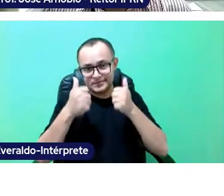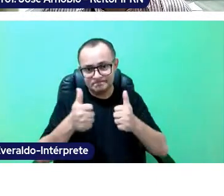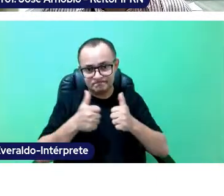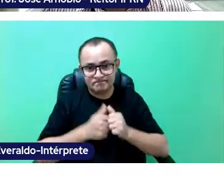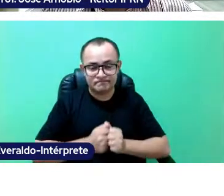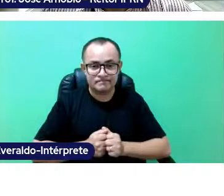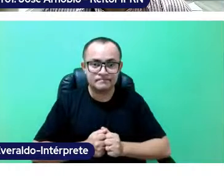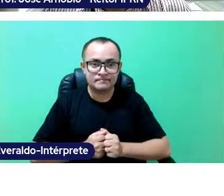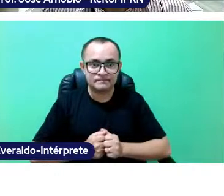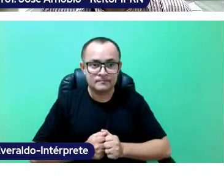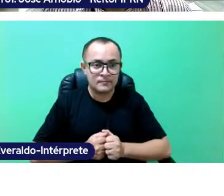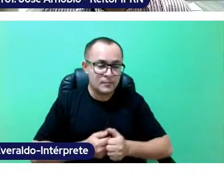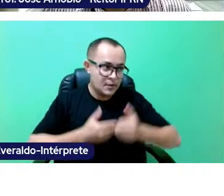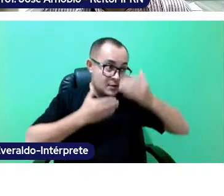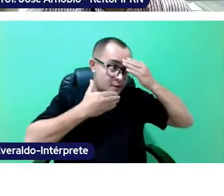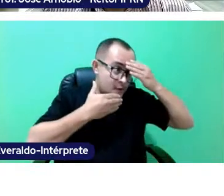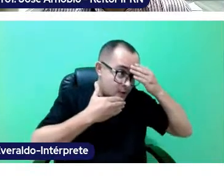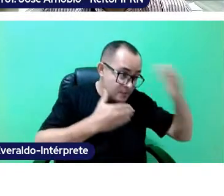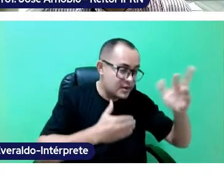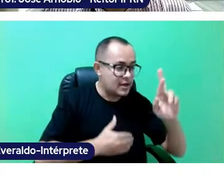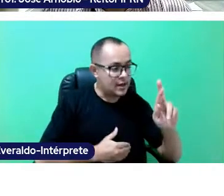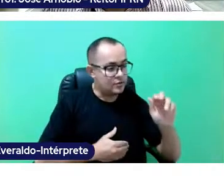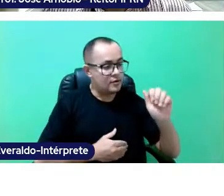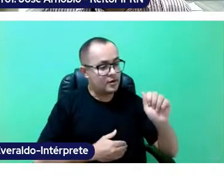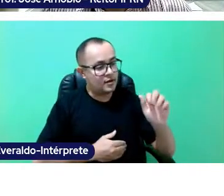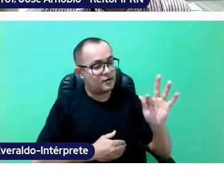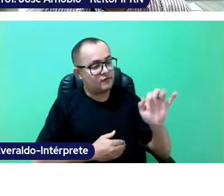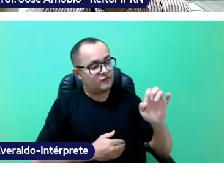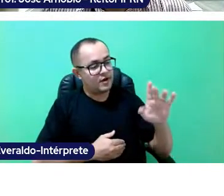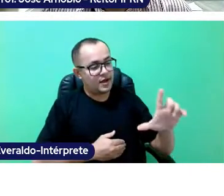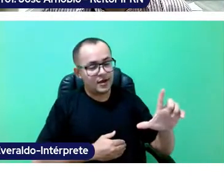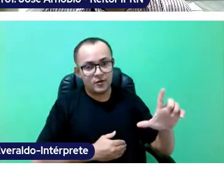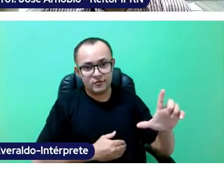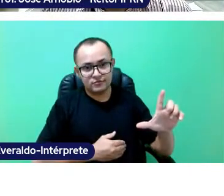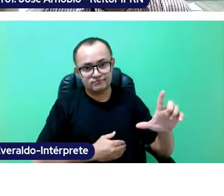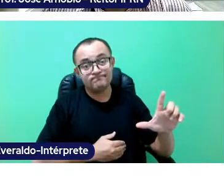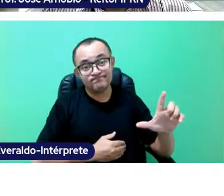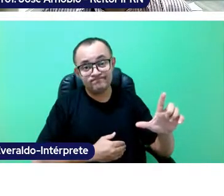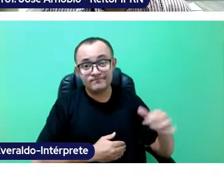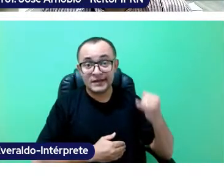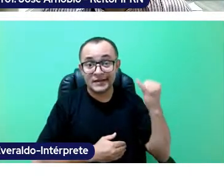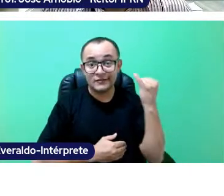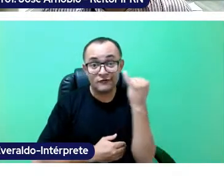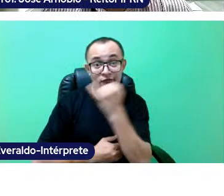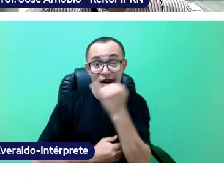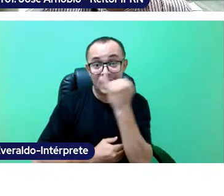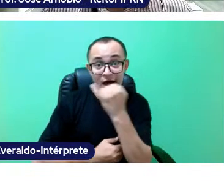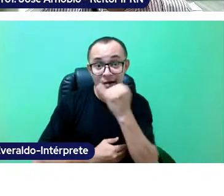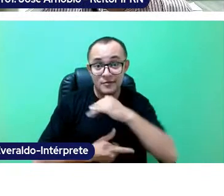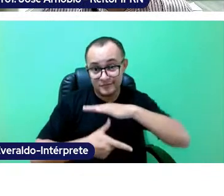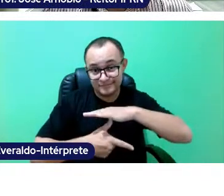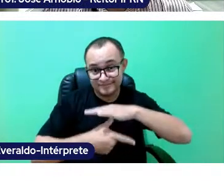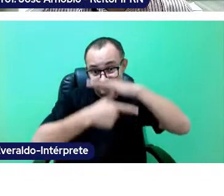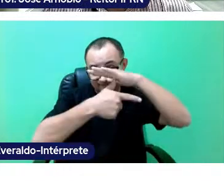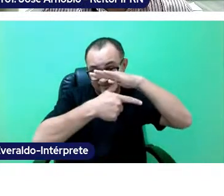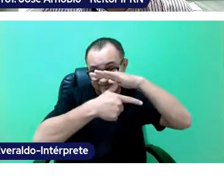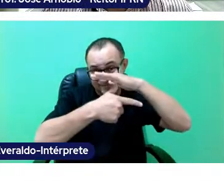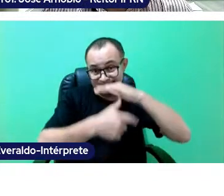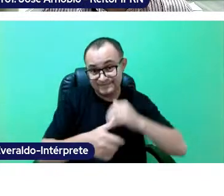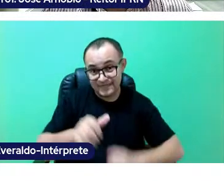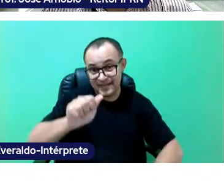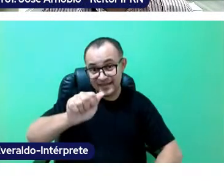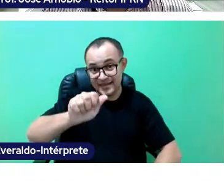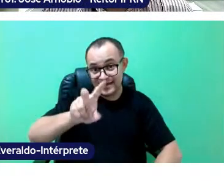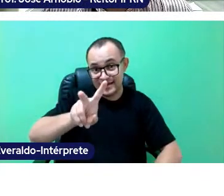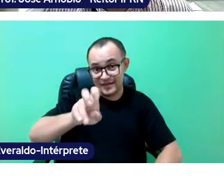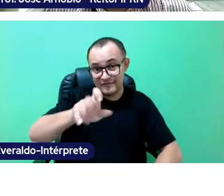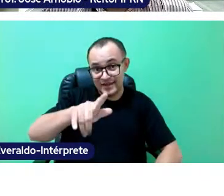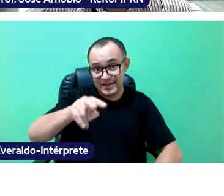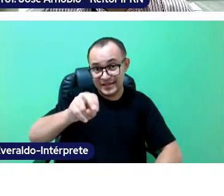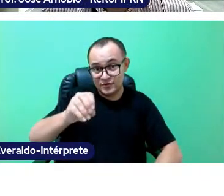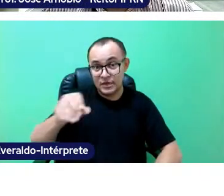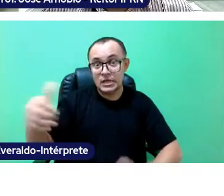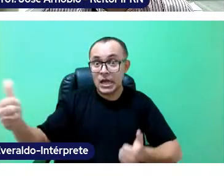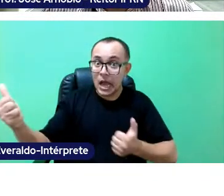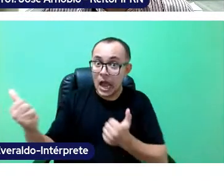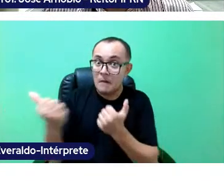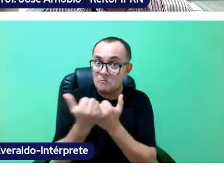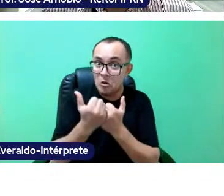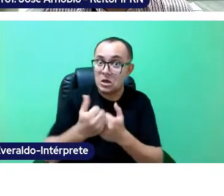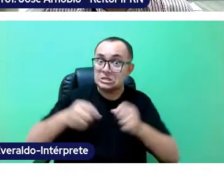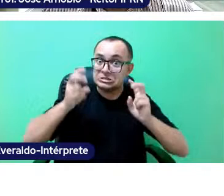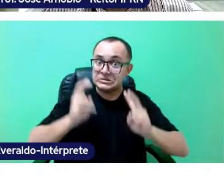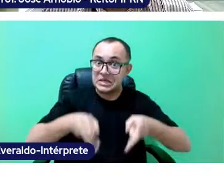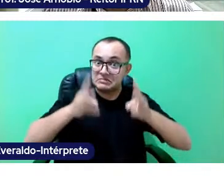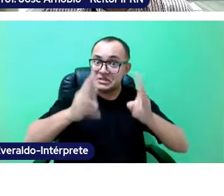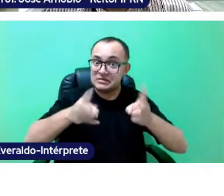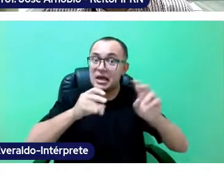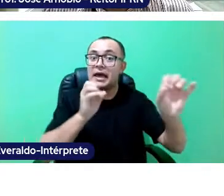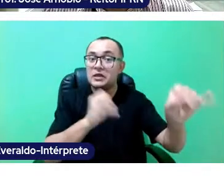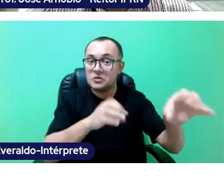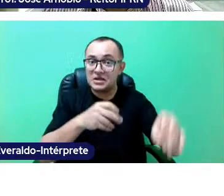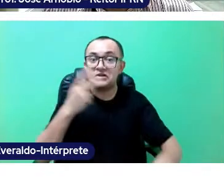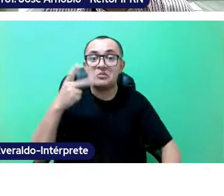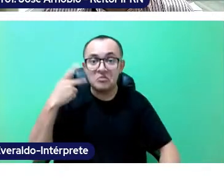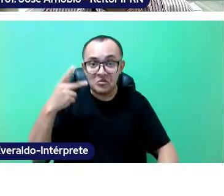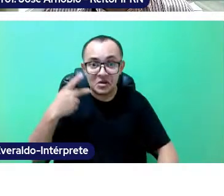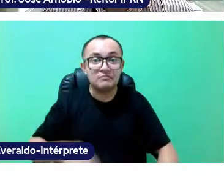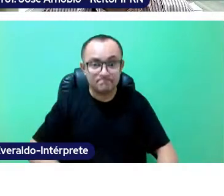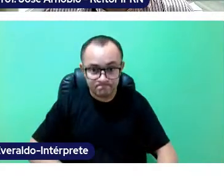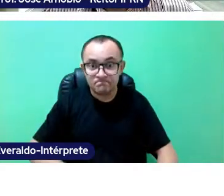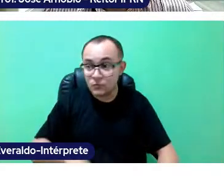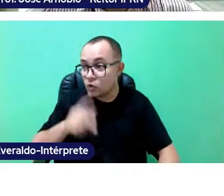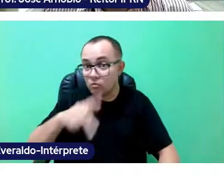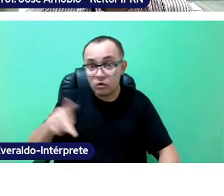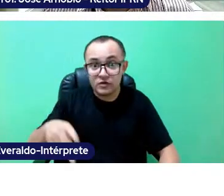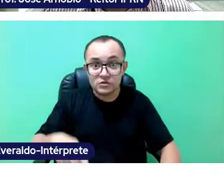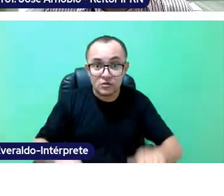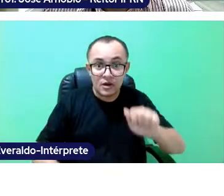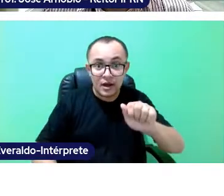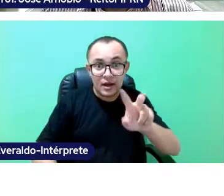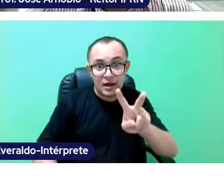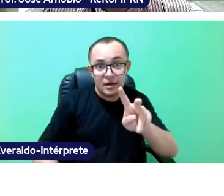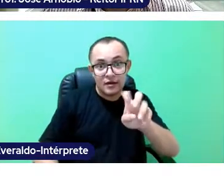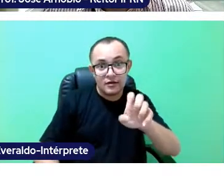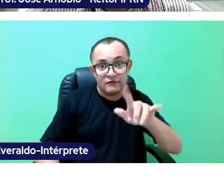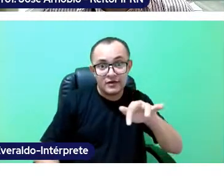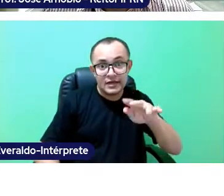Thank you, Rafael. We thank the Dean, professor Avelino, for always supporting our project, and being involved with the Symposiuns.